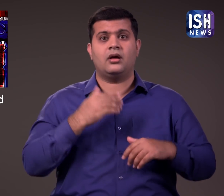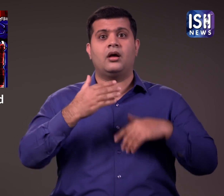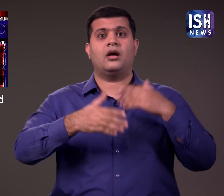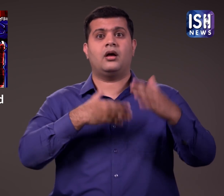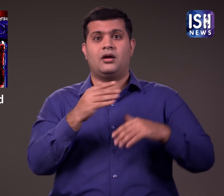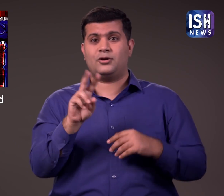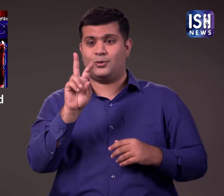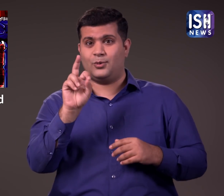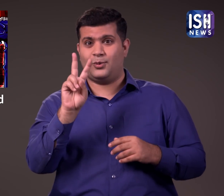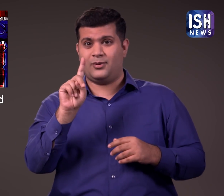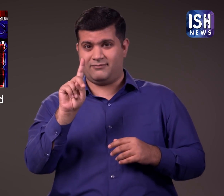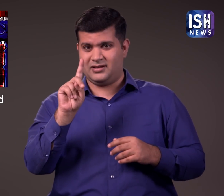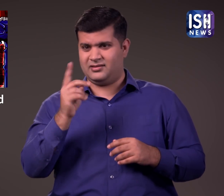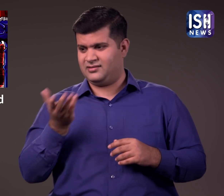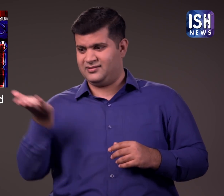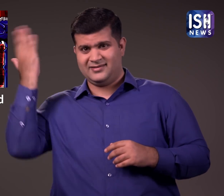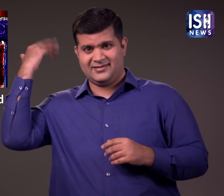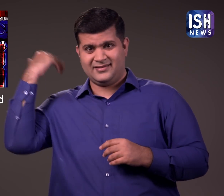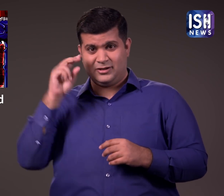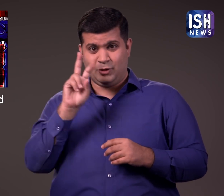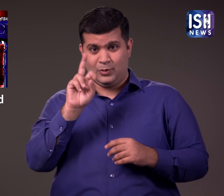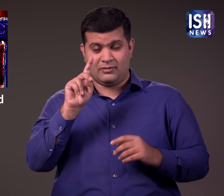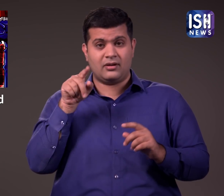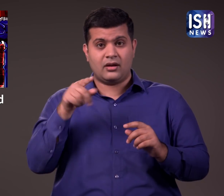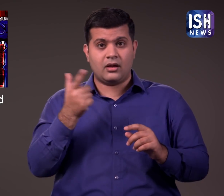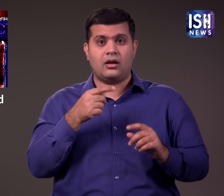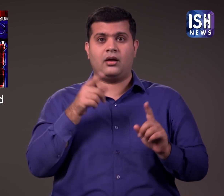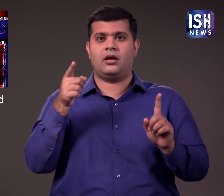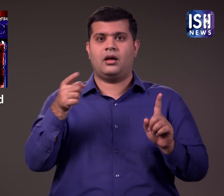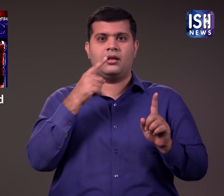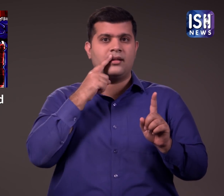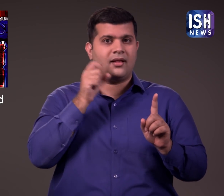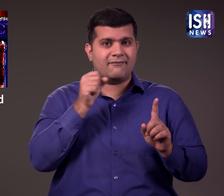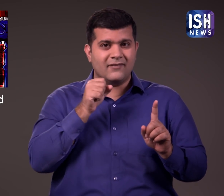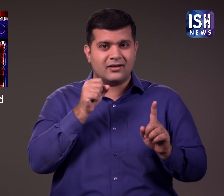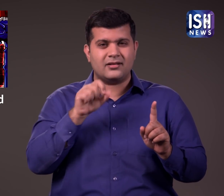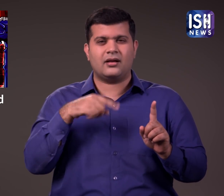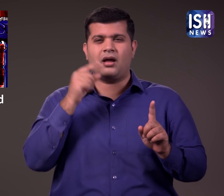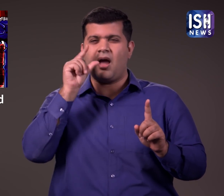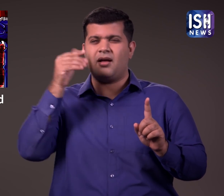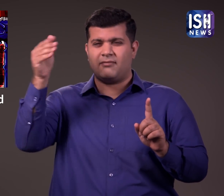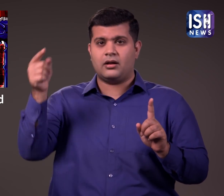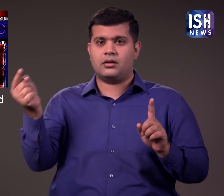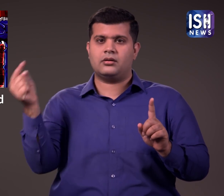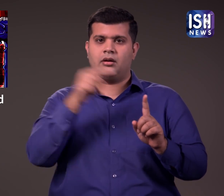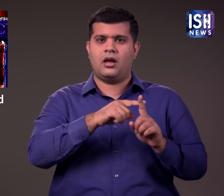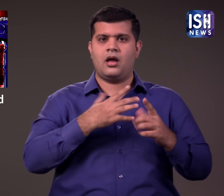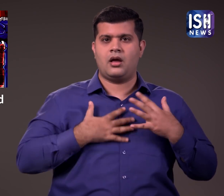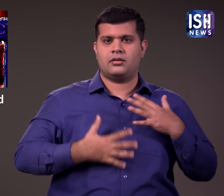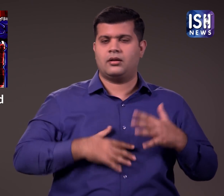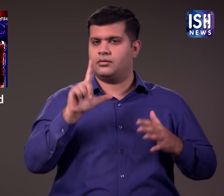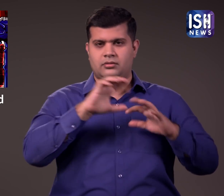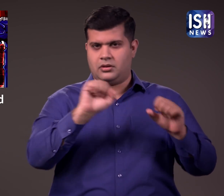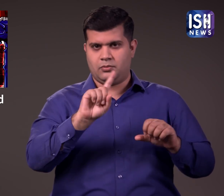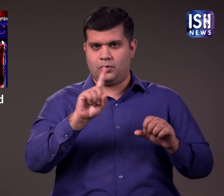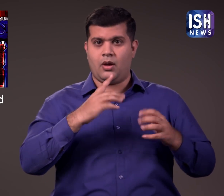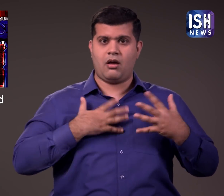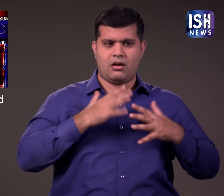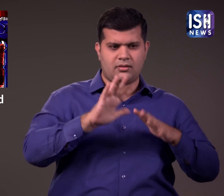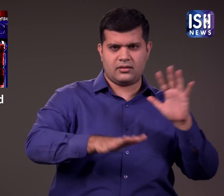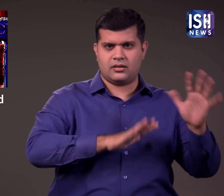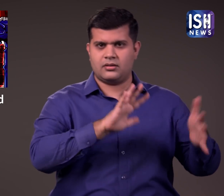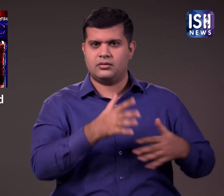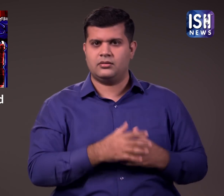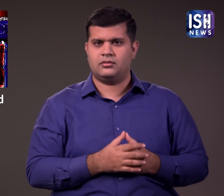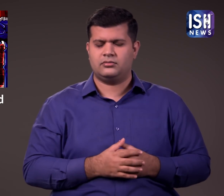Her grandfather and distant uncle used to touch her inappropriately in 2021. But they didn't rape her.